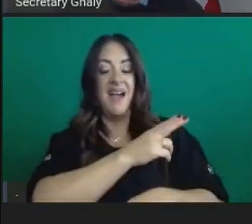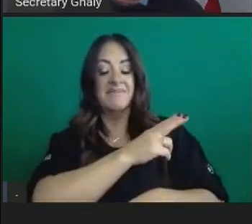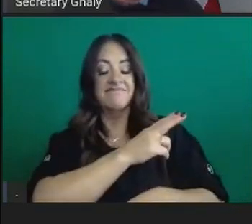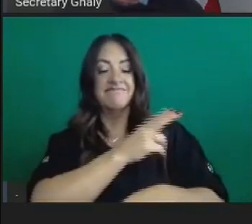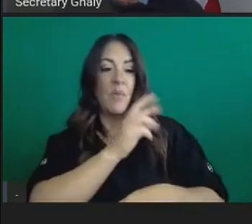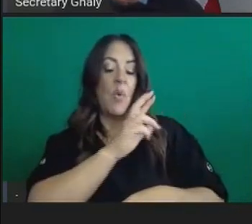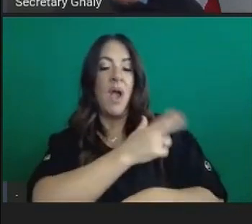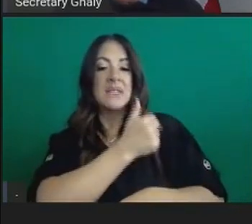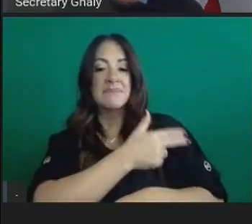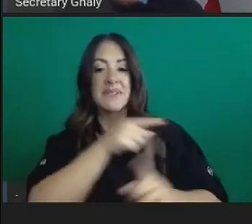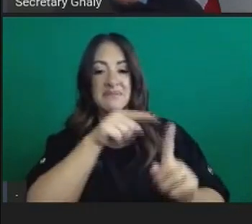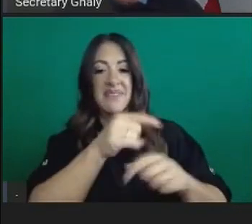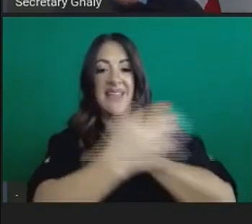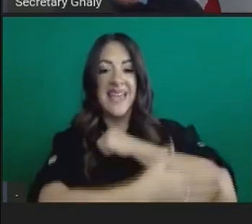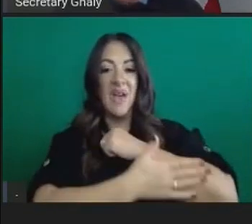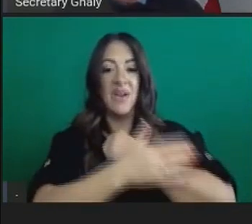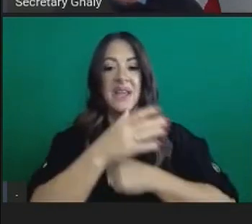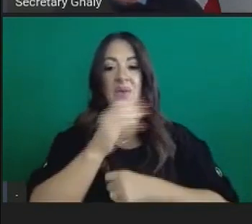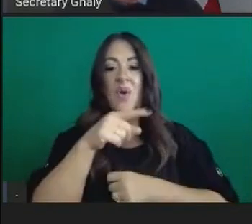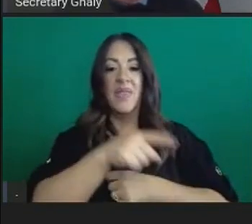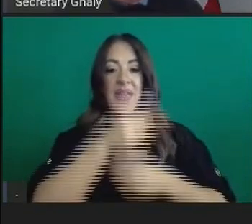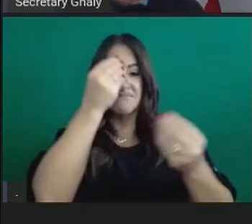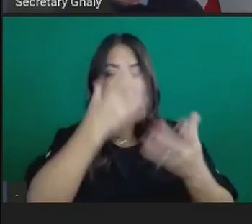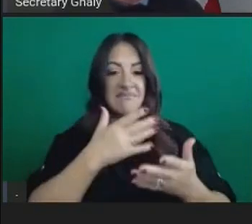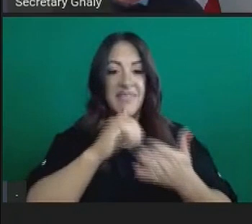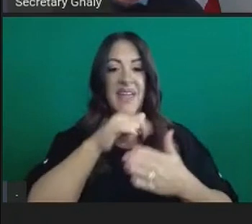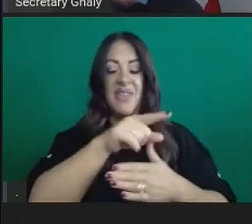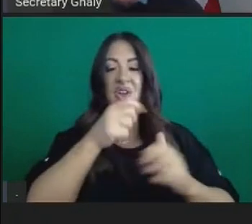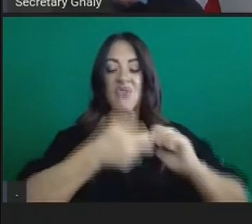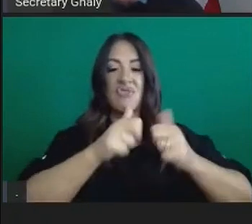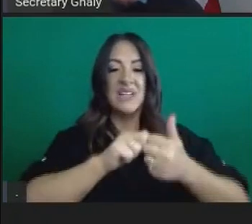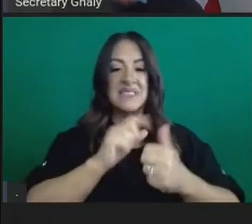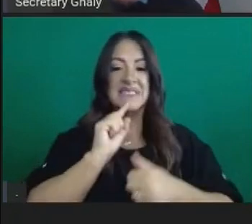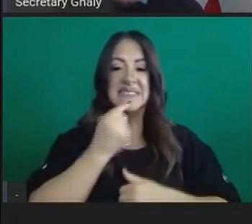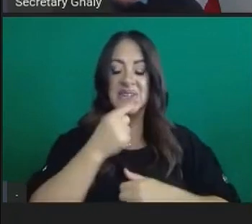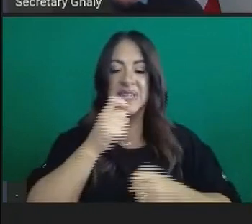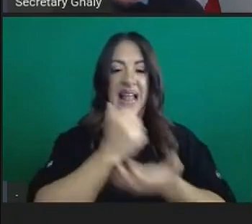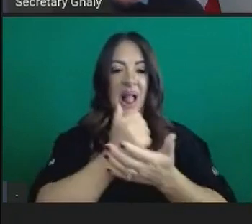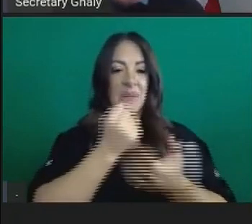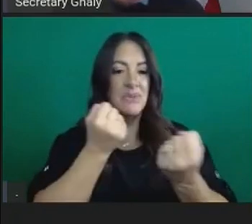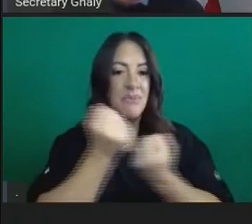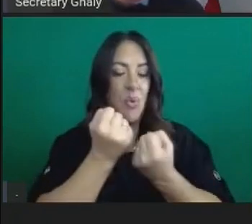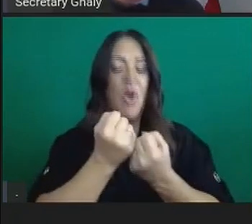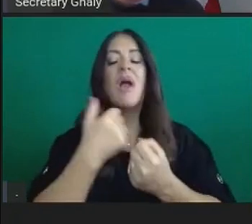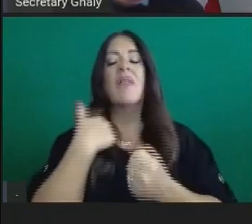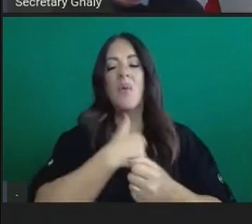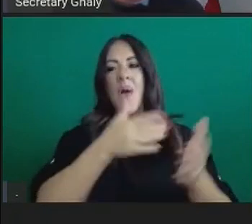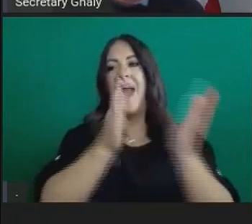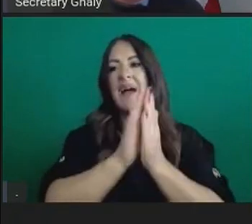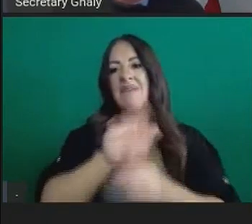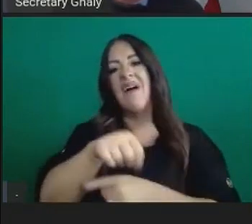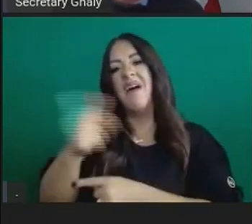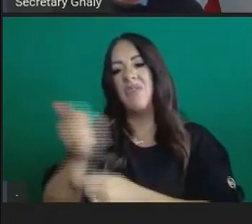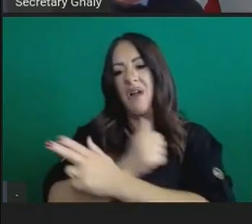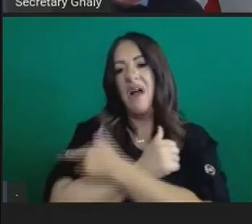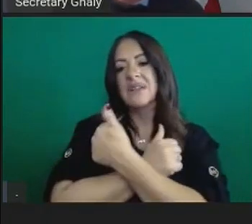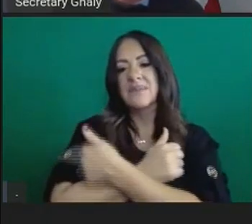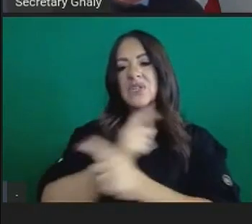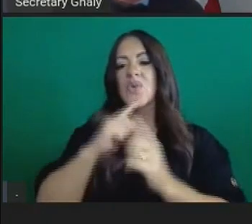REPORT -- CRISIS CARE THAT THEY HAVE MOVED BEYOND CARE, THEN OTHER HOSPITALS WILL BE ASKED TO SHARE THE RESOURCES AND